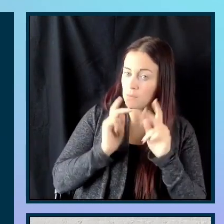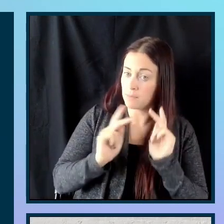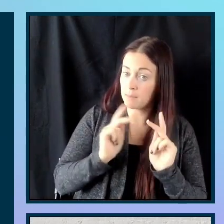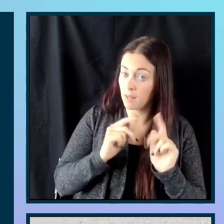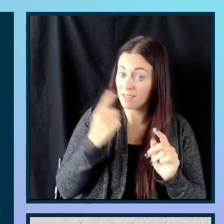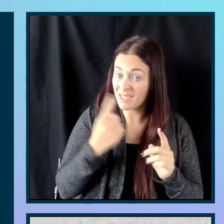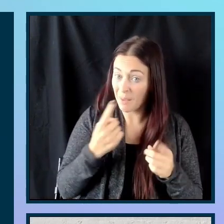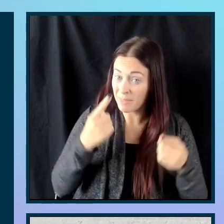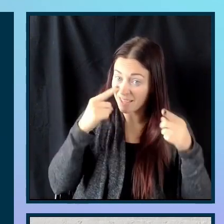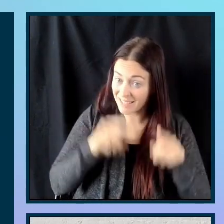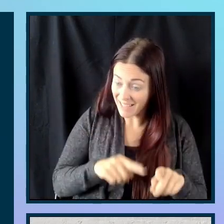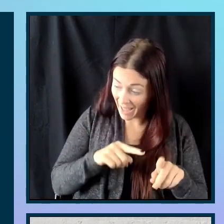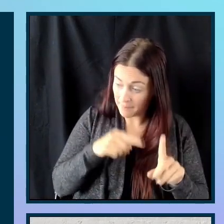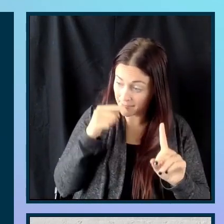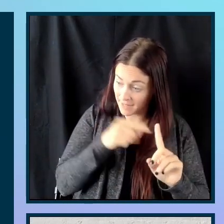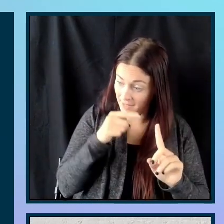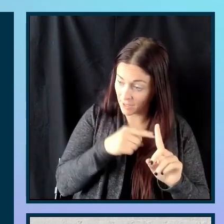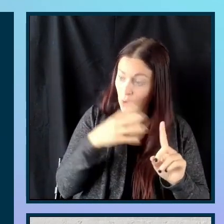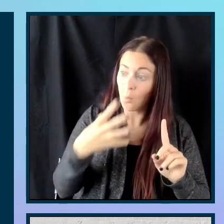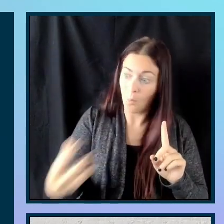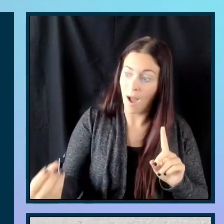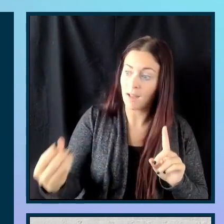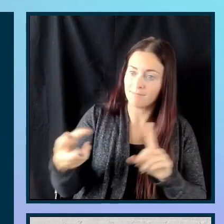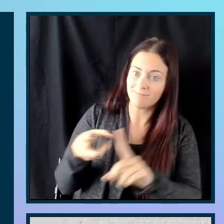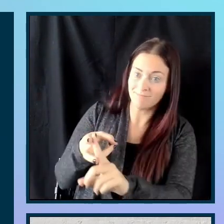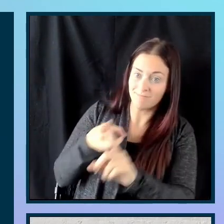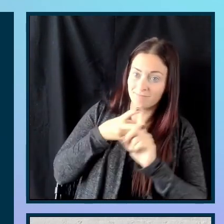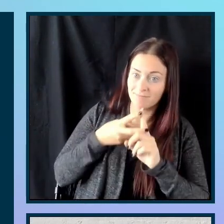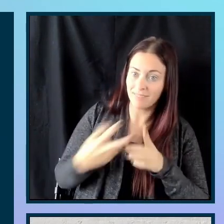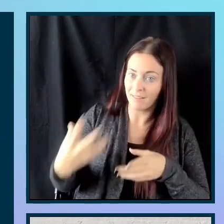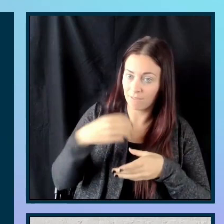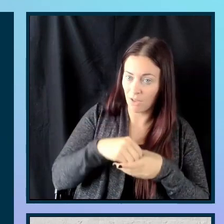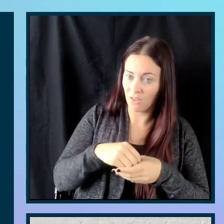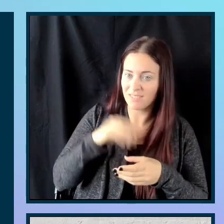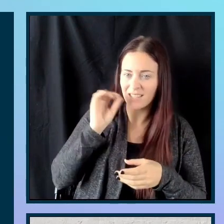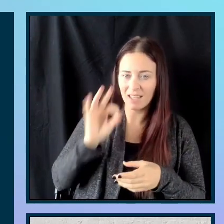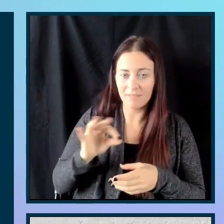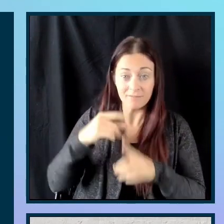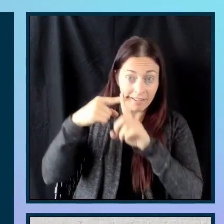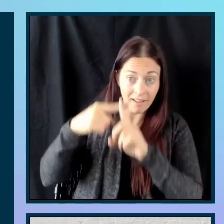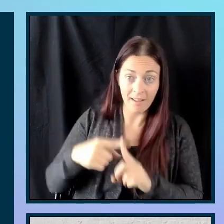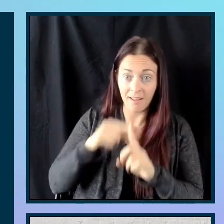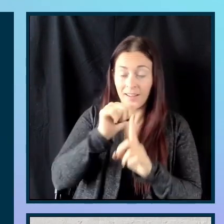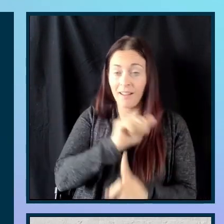and you're going to wanna be a part of it. By walking the talk, it encourages more architects